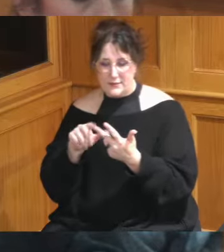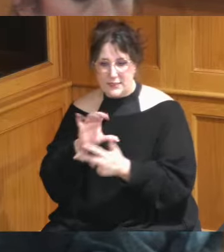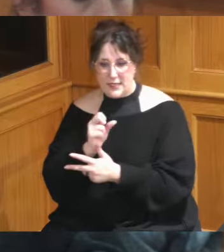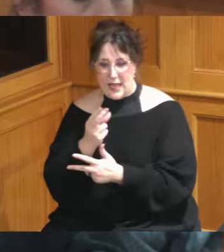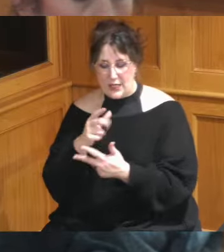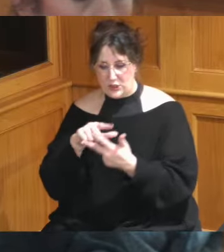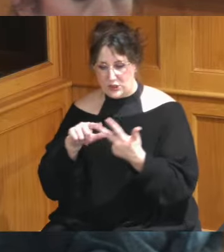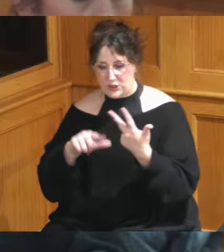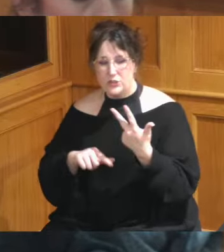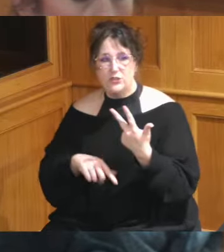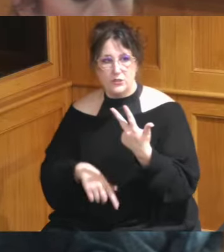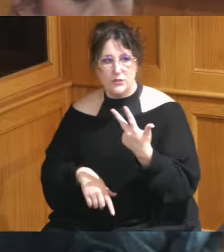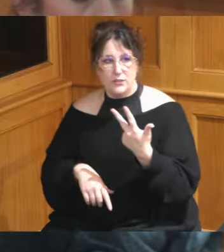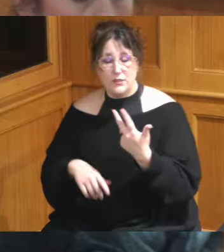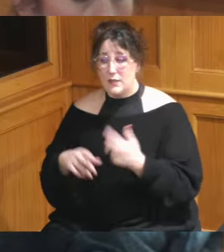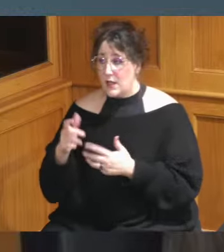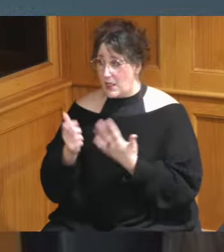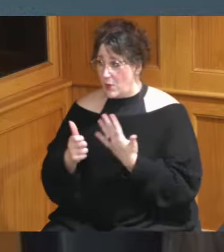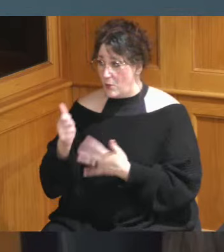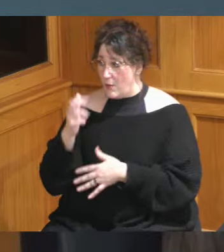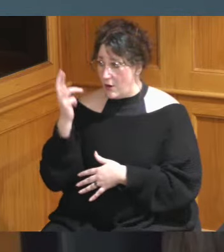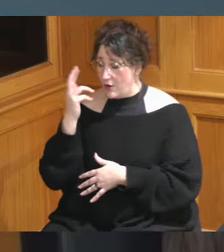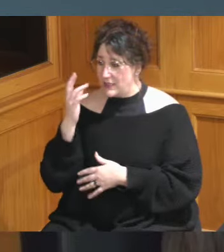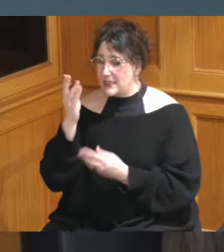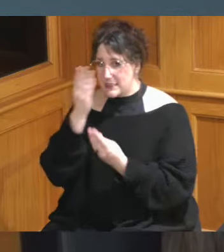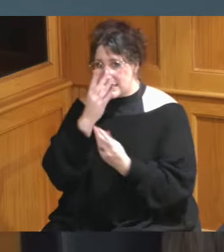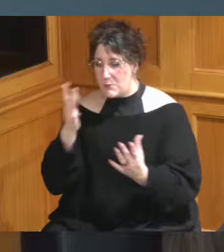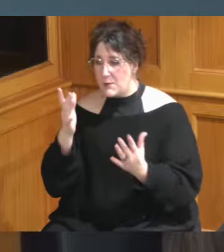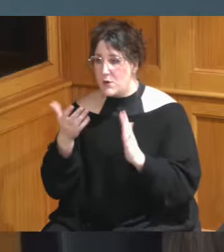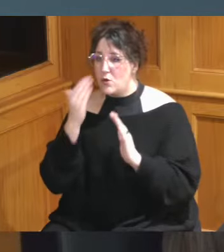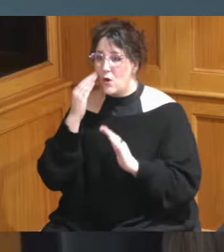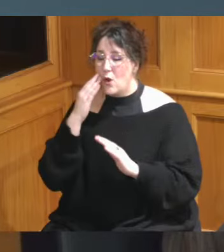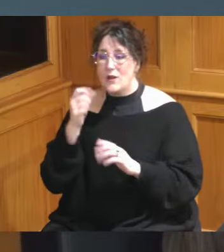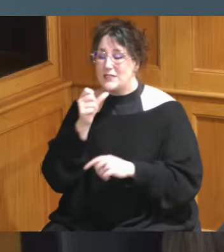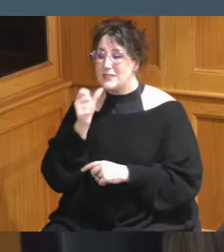projects. And the primary reason is to let people know it's not coming out of our general budget.